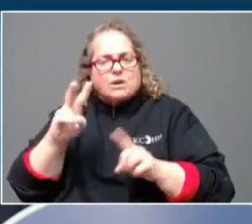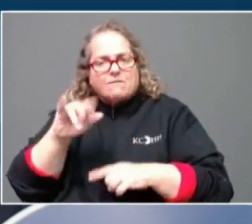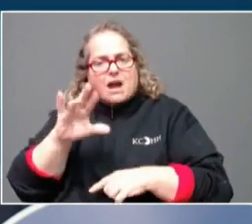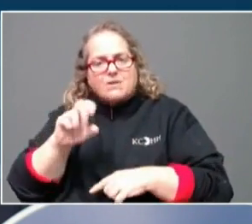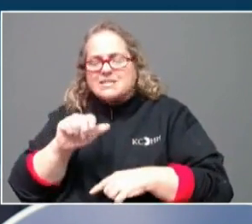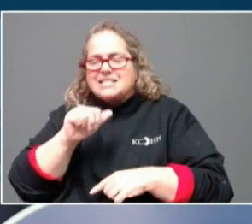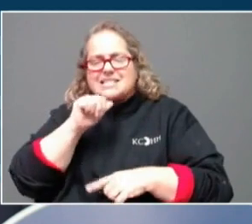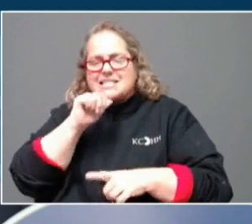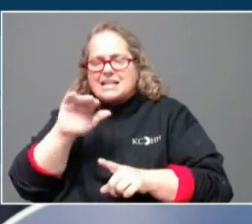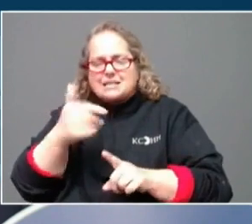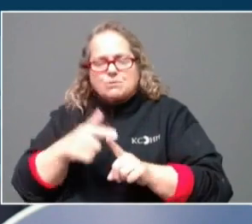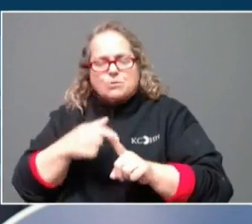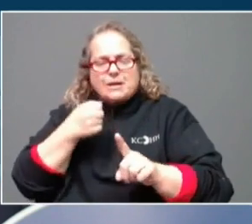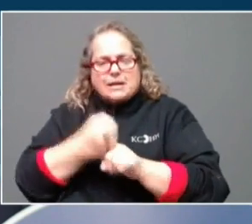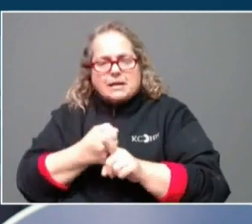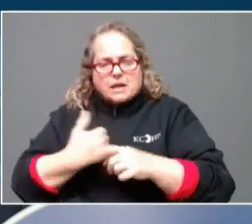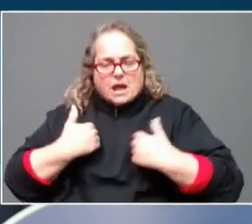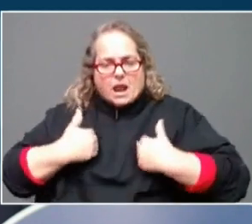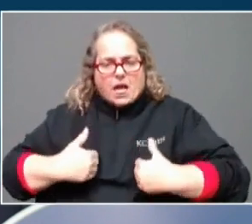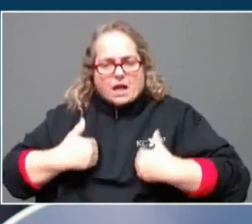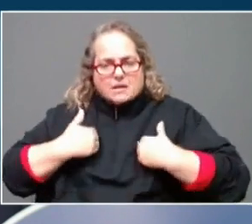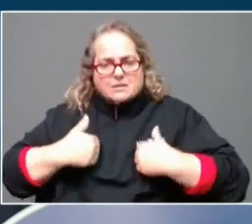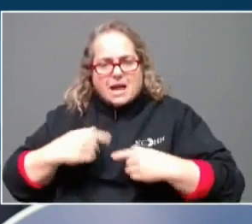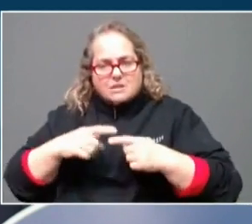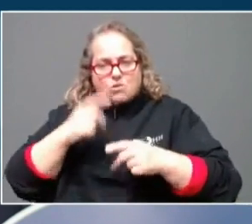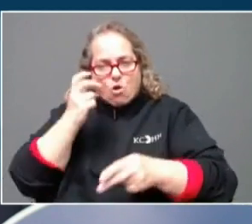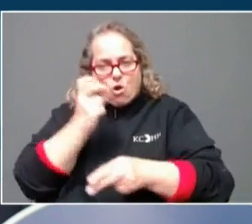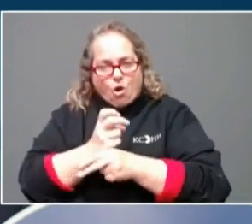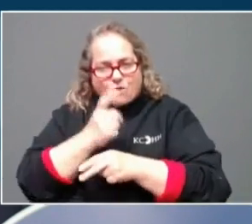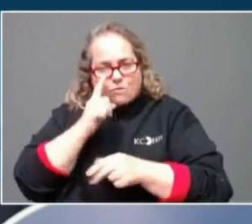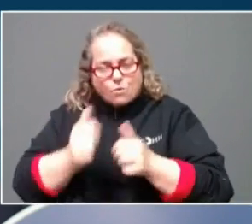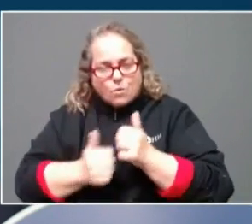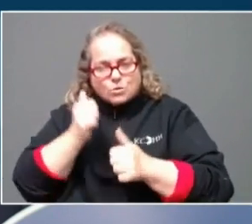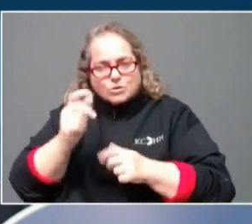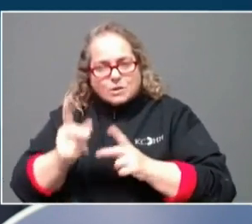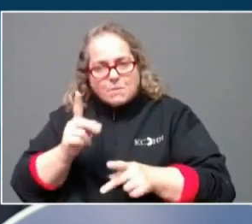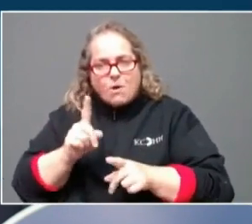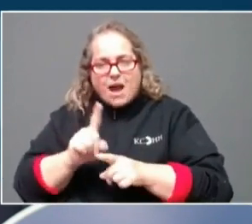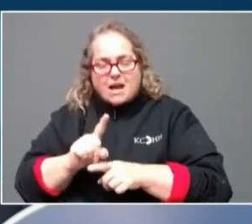hard for most people as the prior versions did. And so we don't appear to